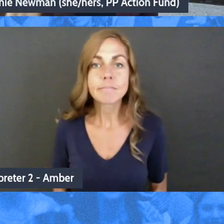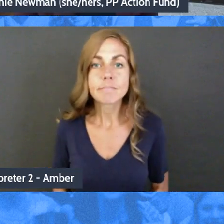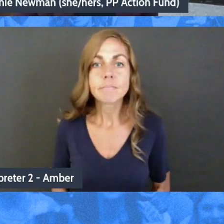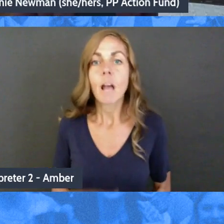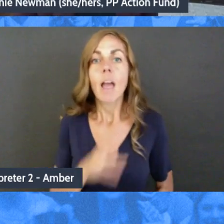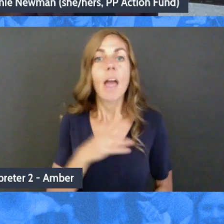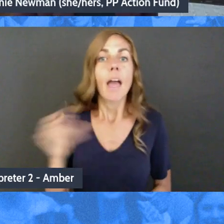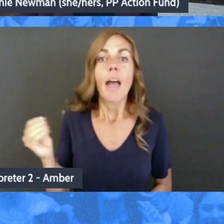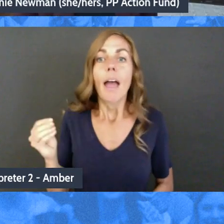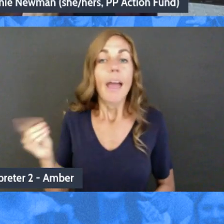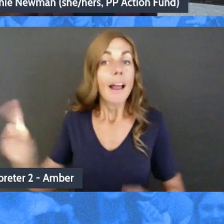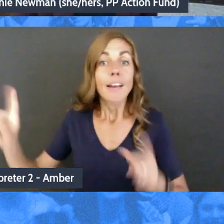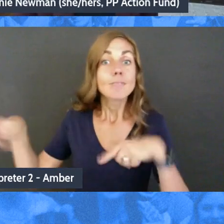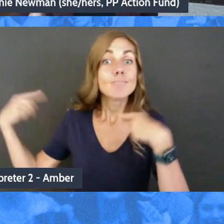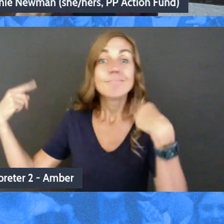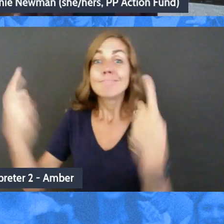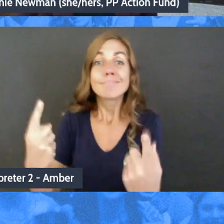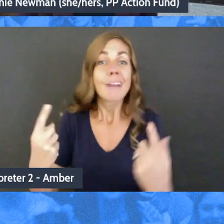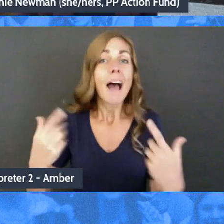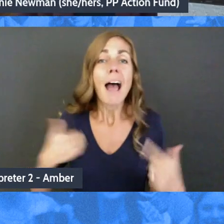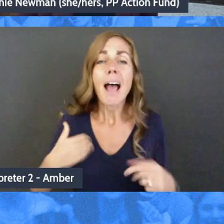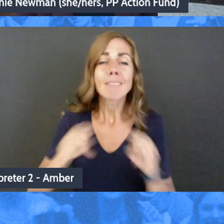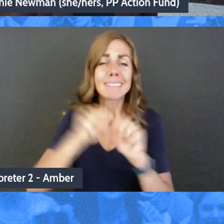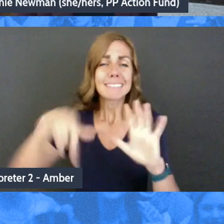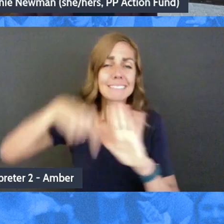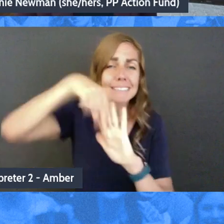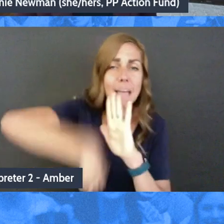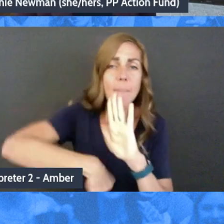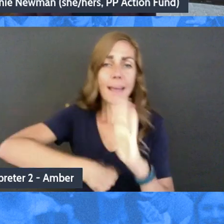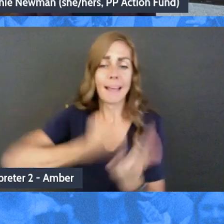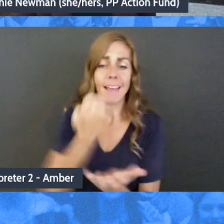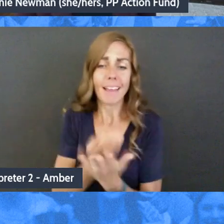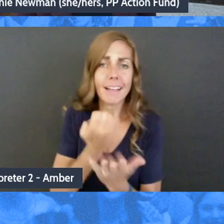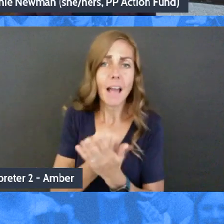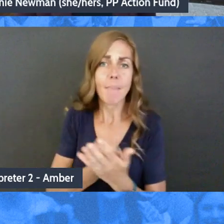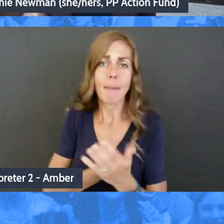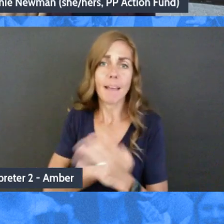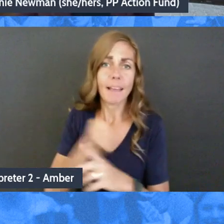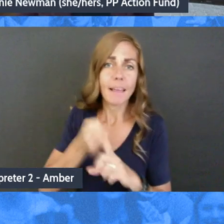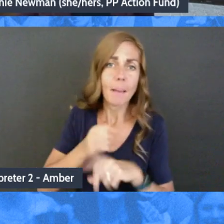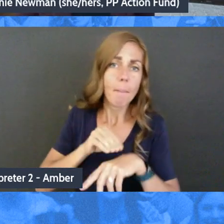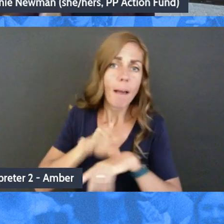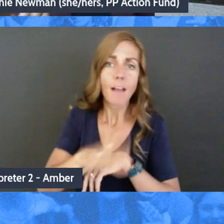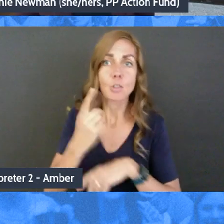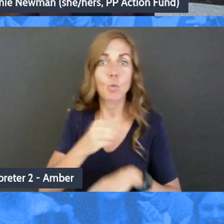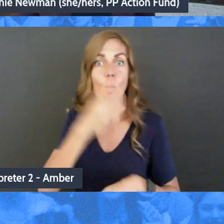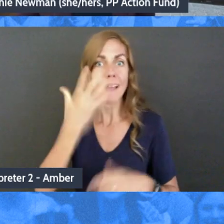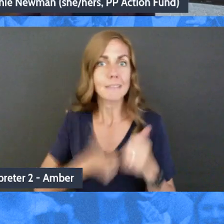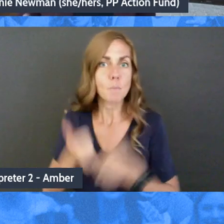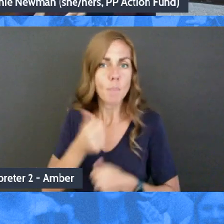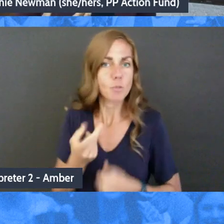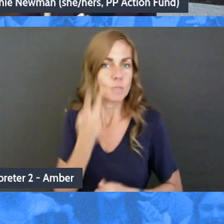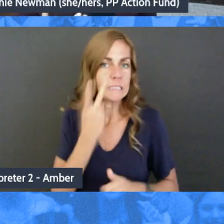and have always been systemic and economic implications to white supremacy that we see showing up